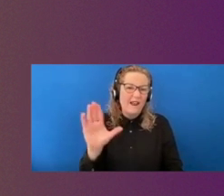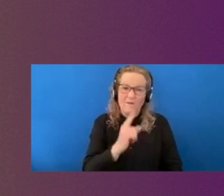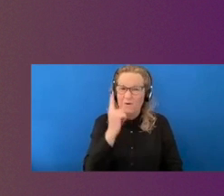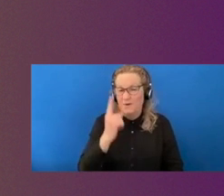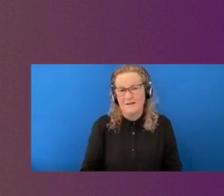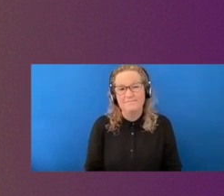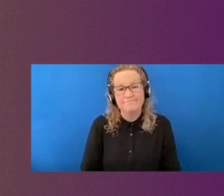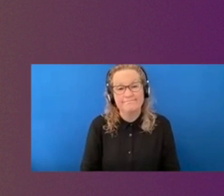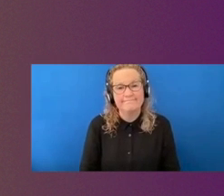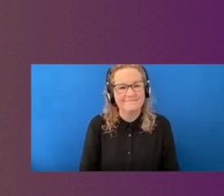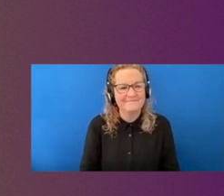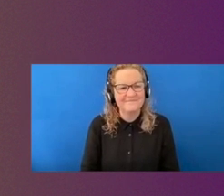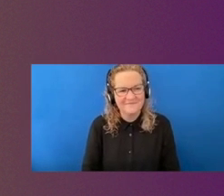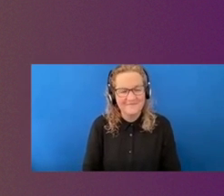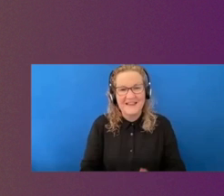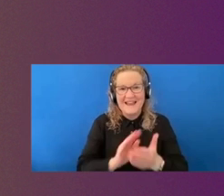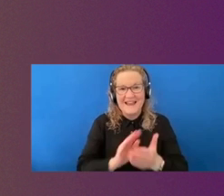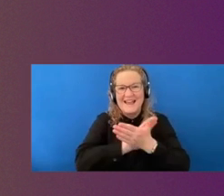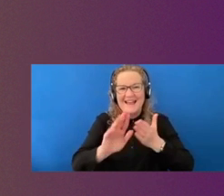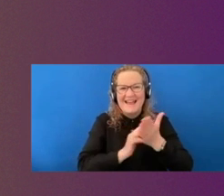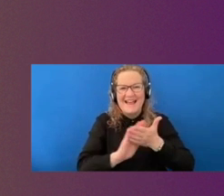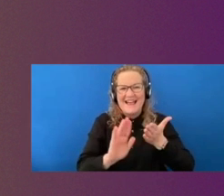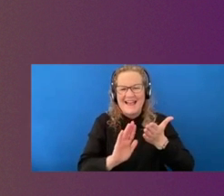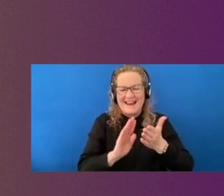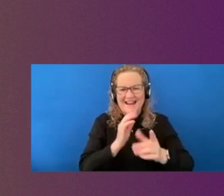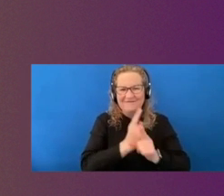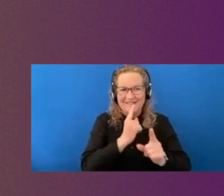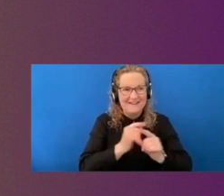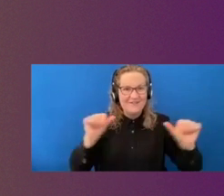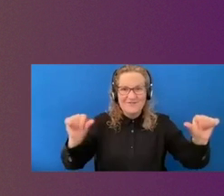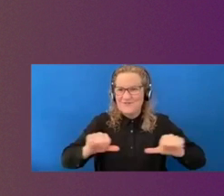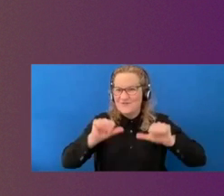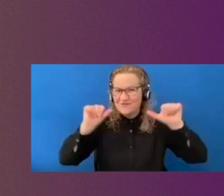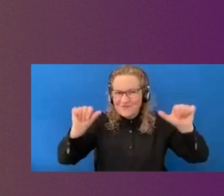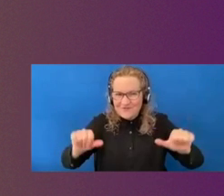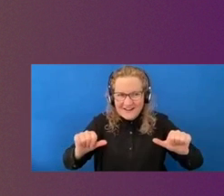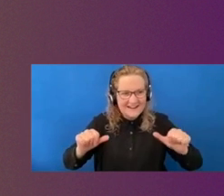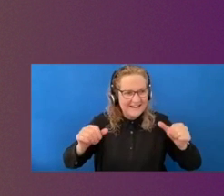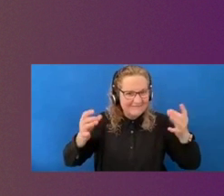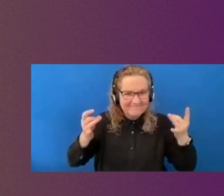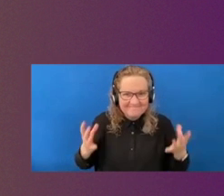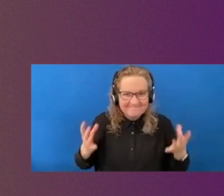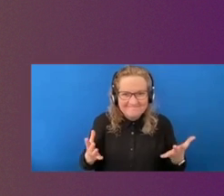okay with that done let's get started with our panel so my first question